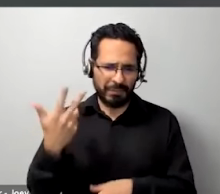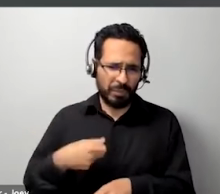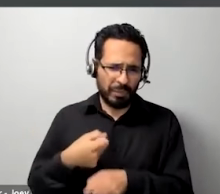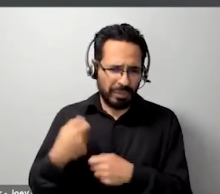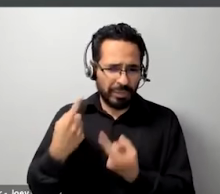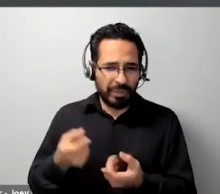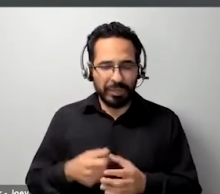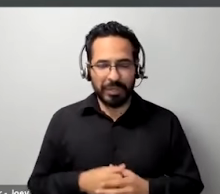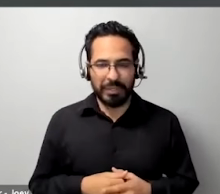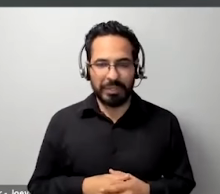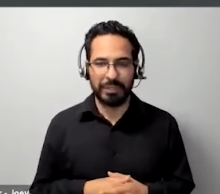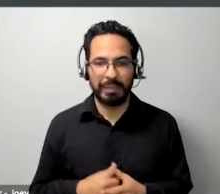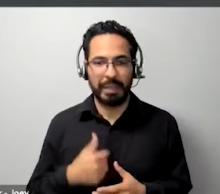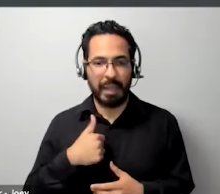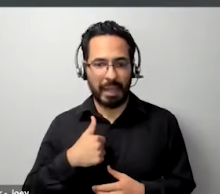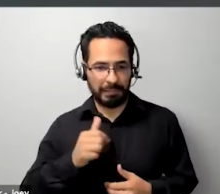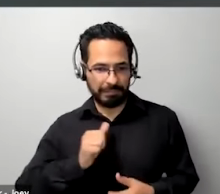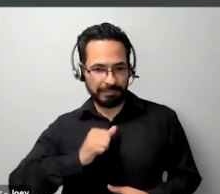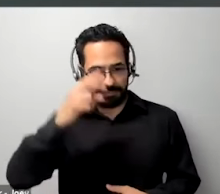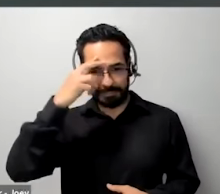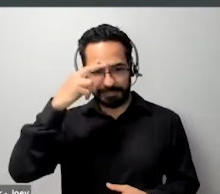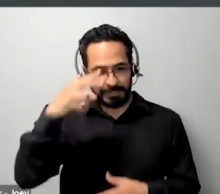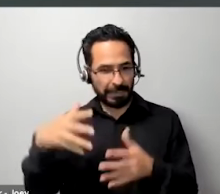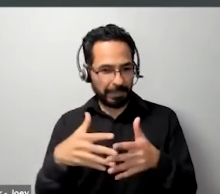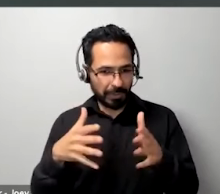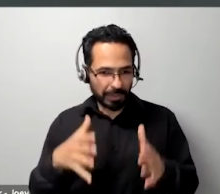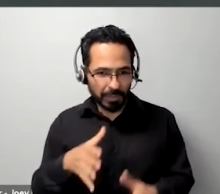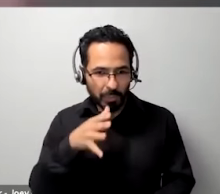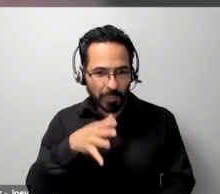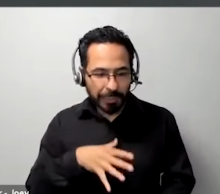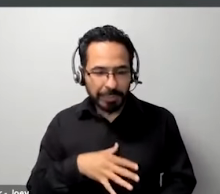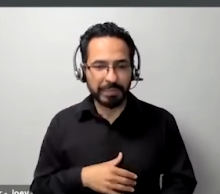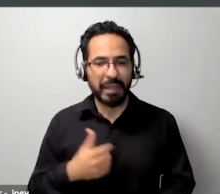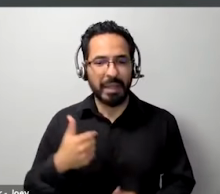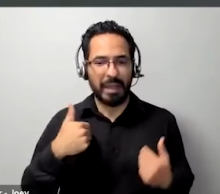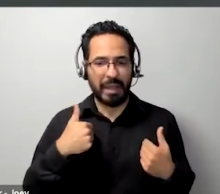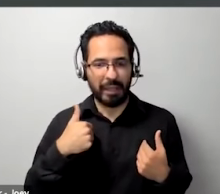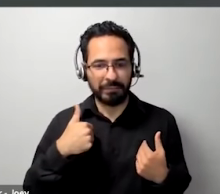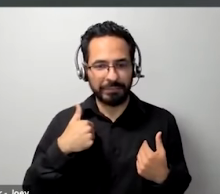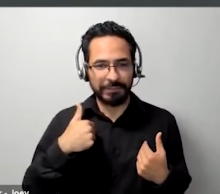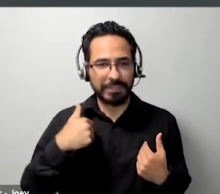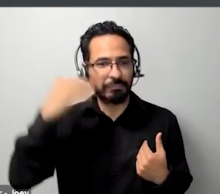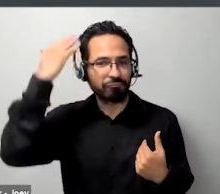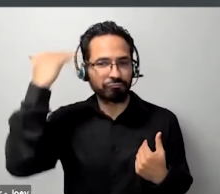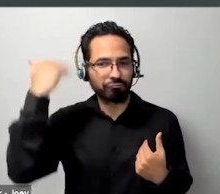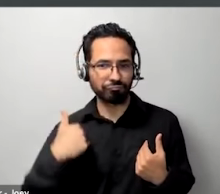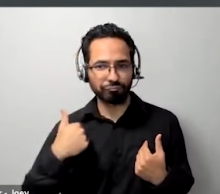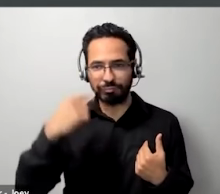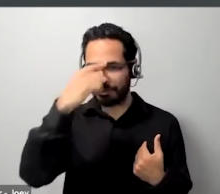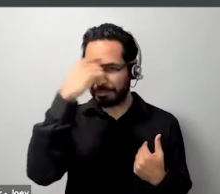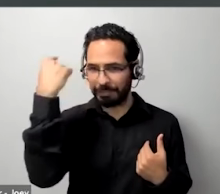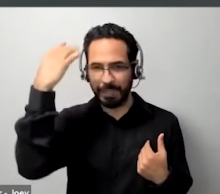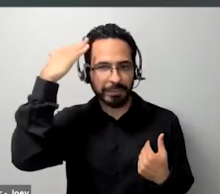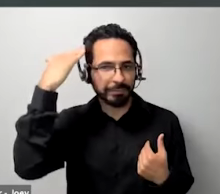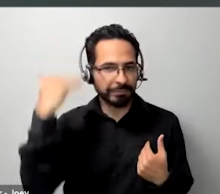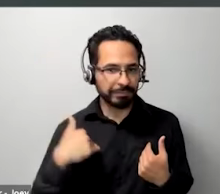I am a Mexican American woman, I have straight black hair, and I'm wearing a purple shirt.